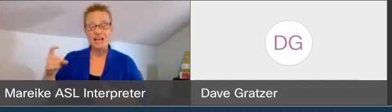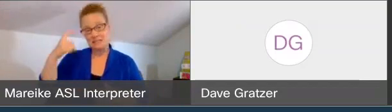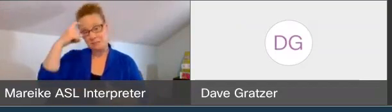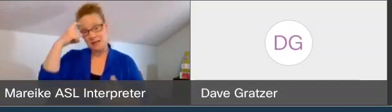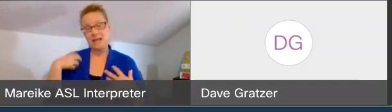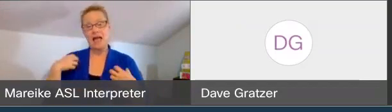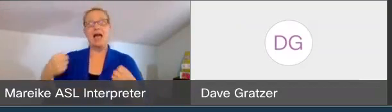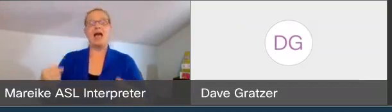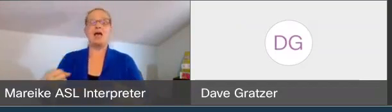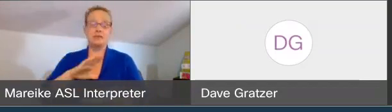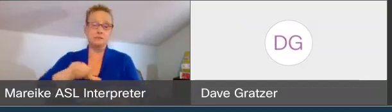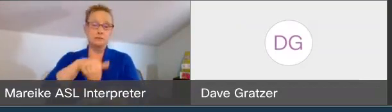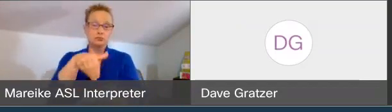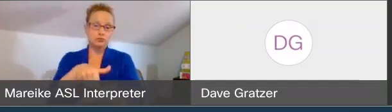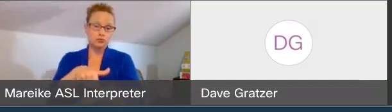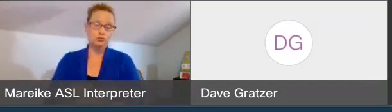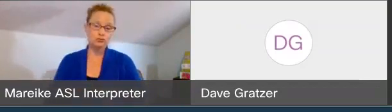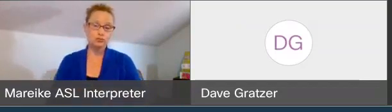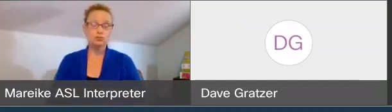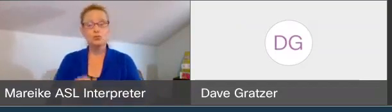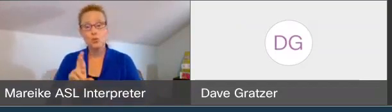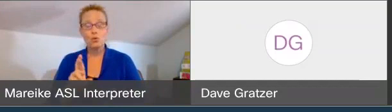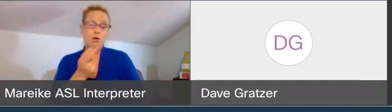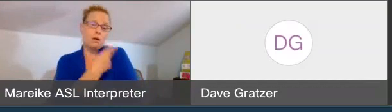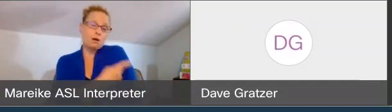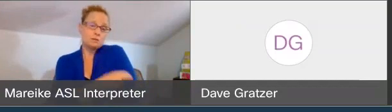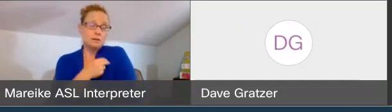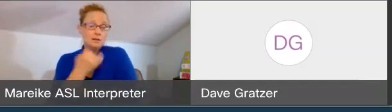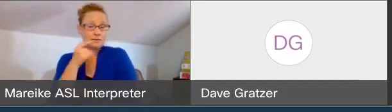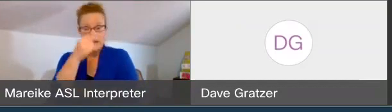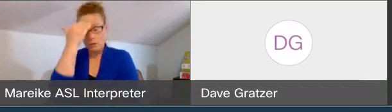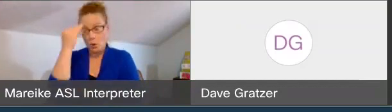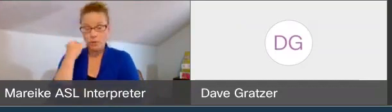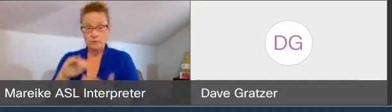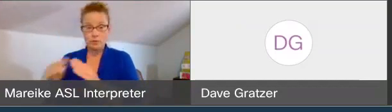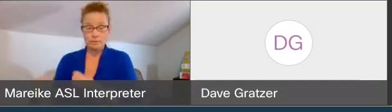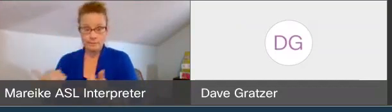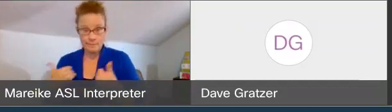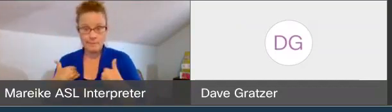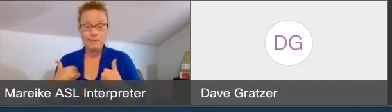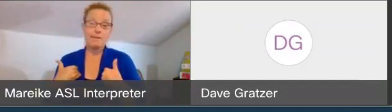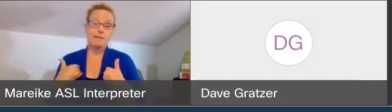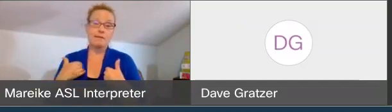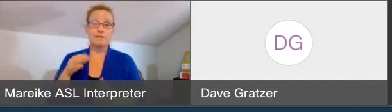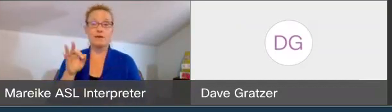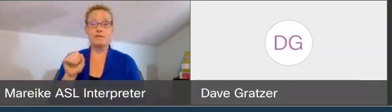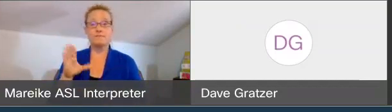mental health center or the hospital, if they know if the community has a FACT team. So I guess it's